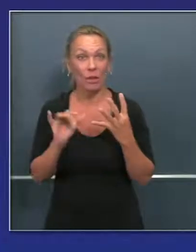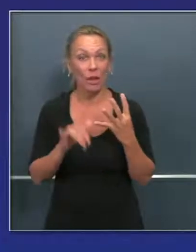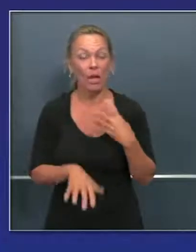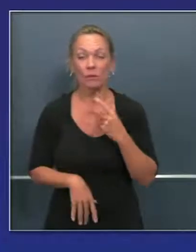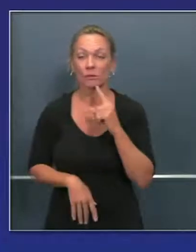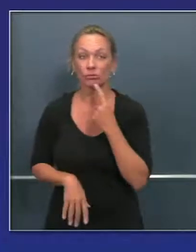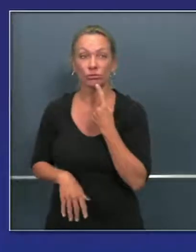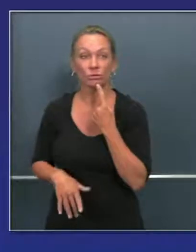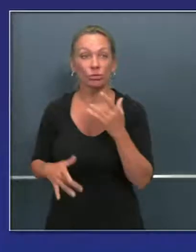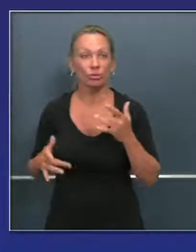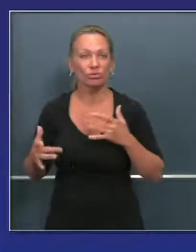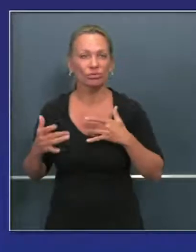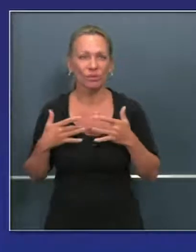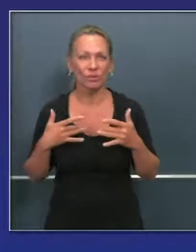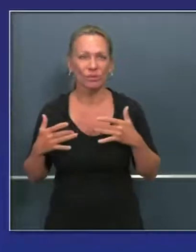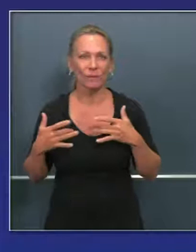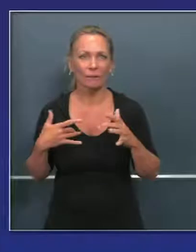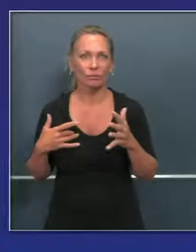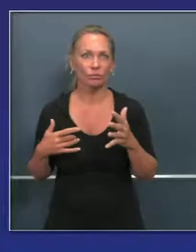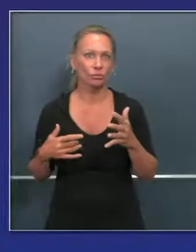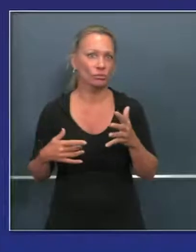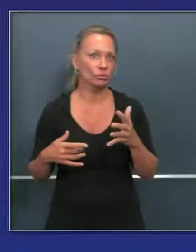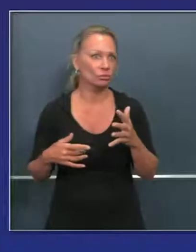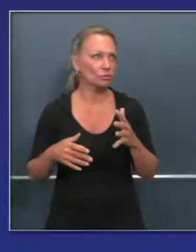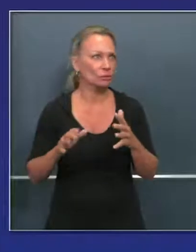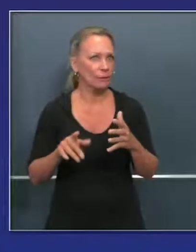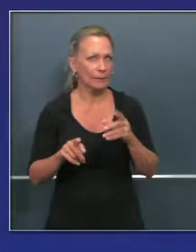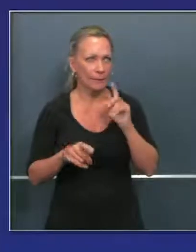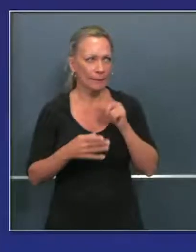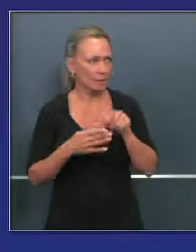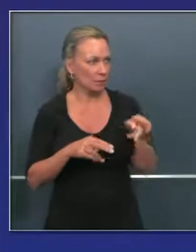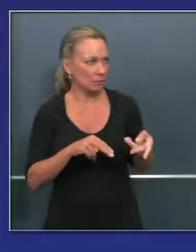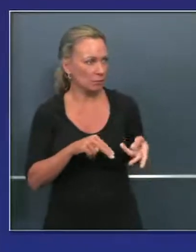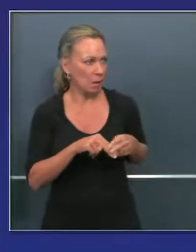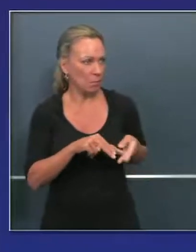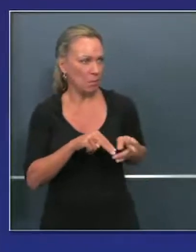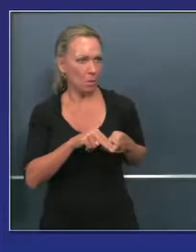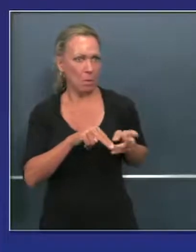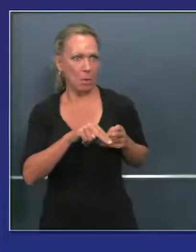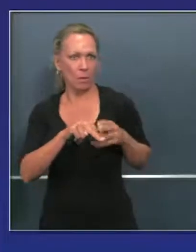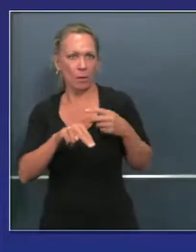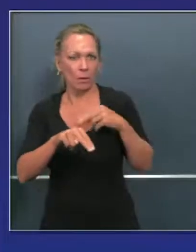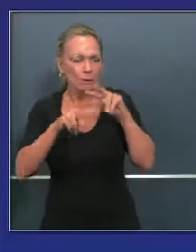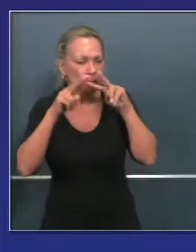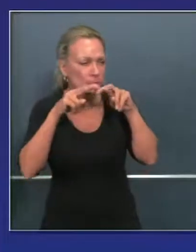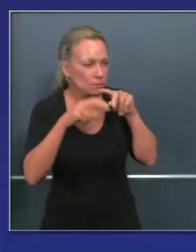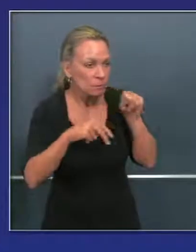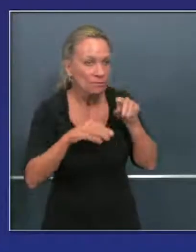increase in the total number of positive cases in the state but we start with bars in these counties